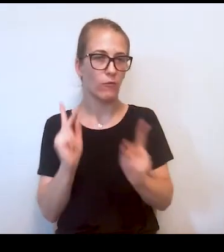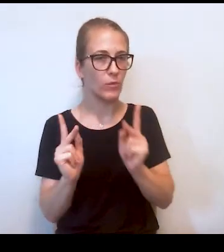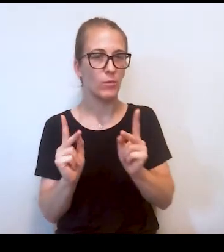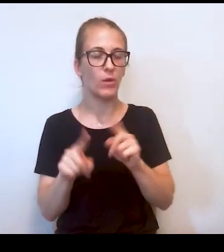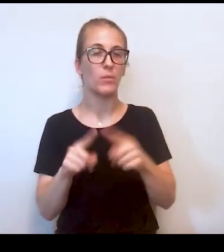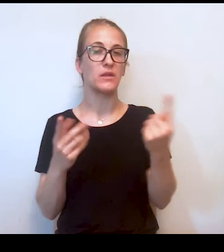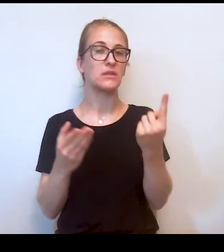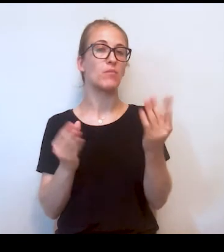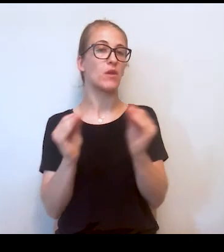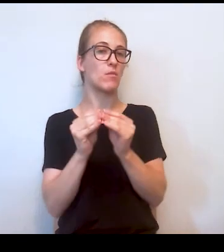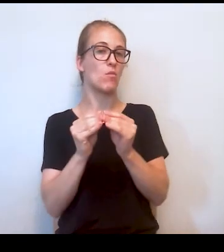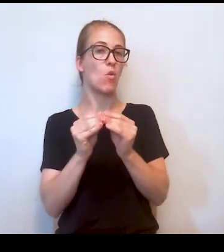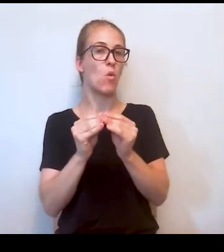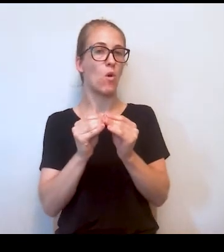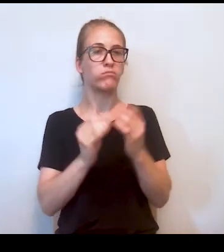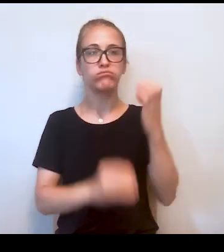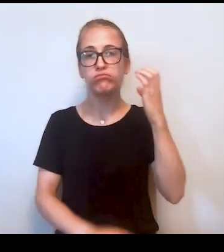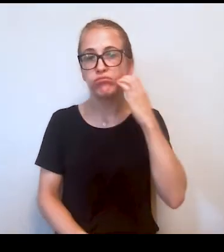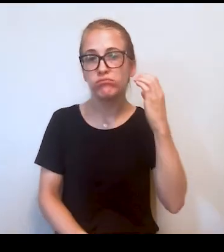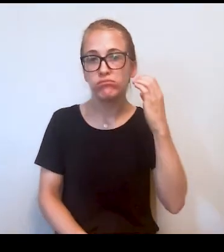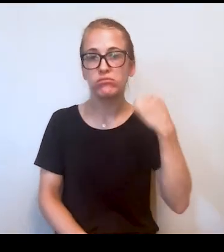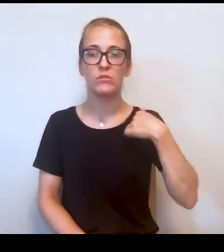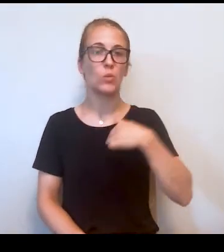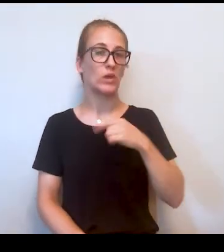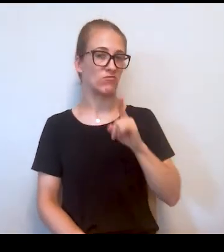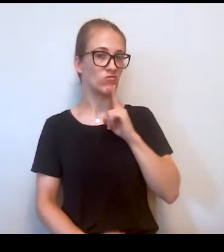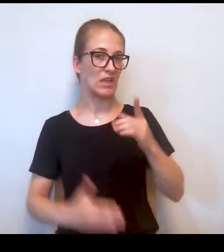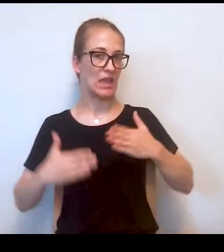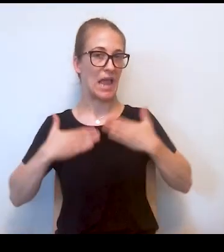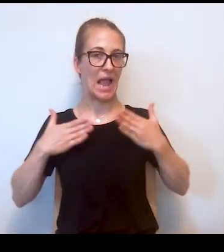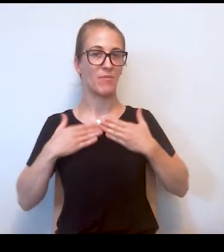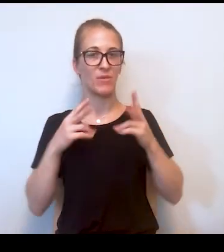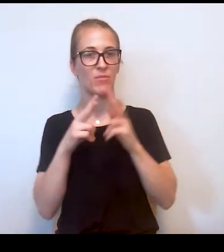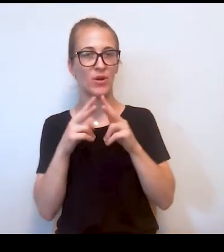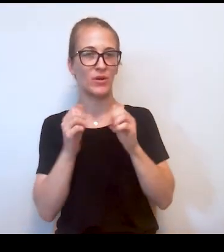and hopefully getting hypermobility more recognized as a disability,